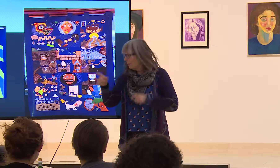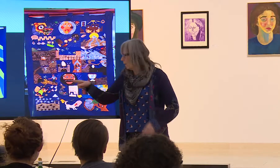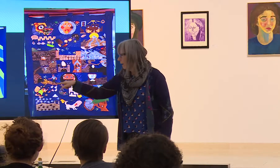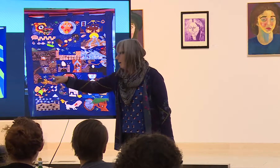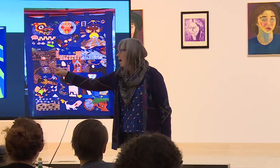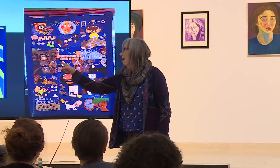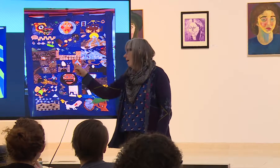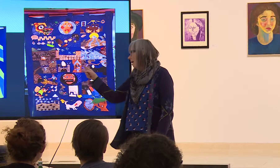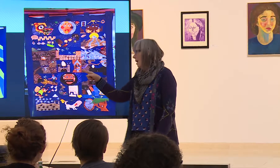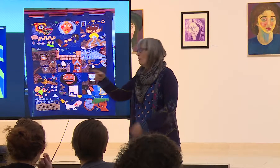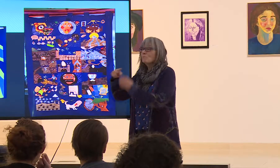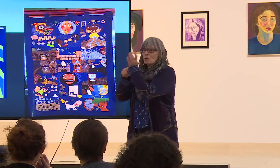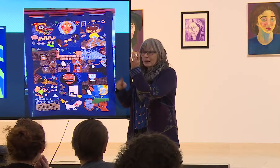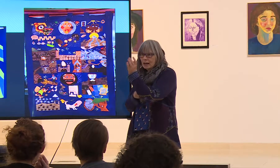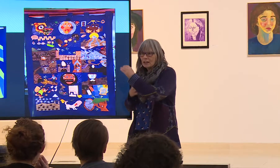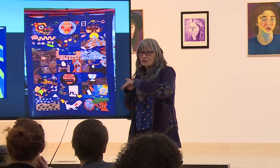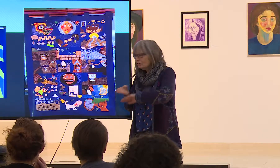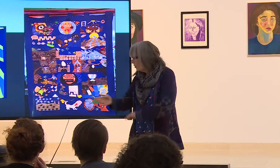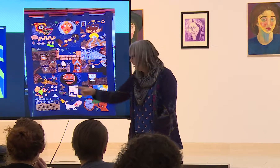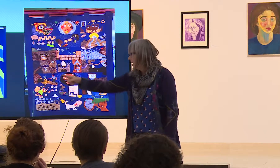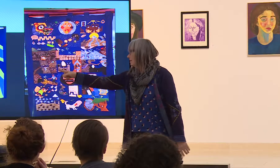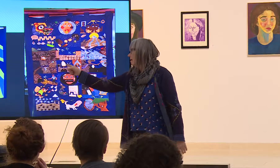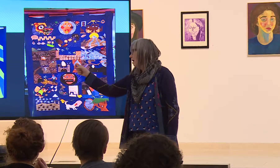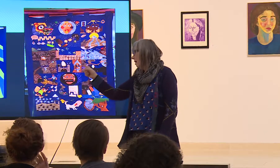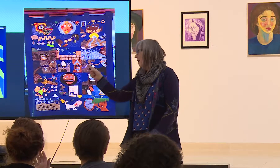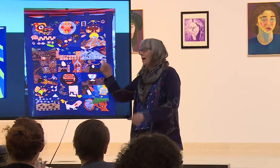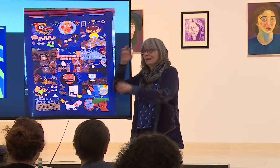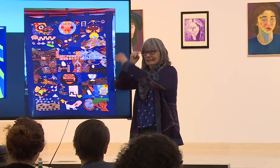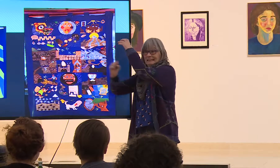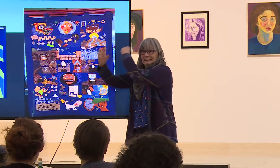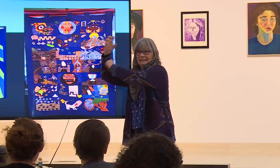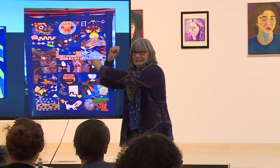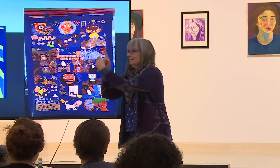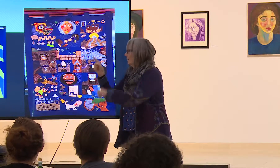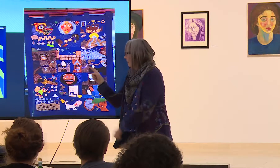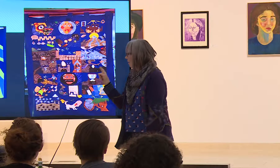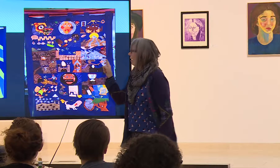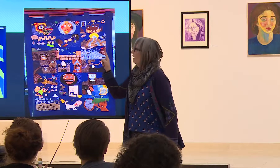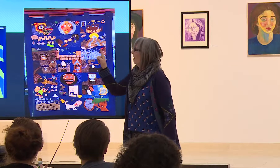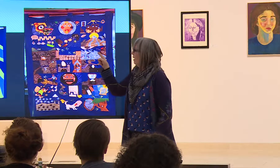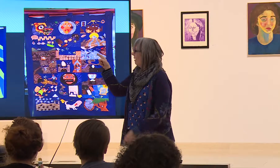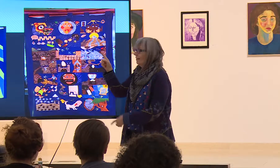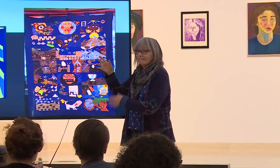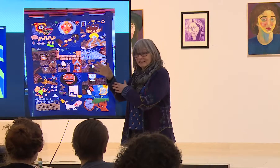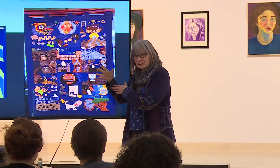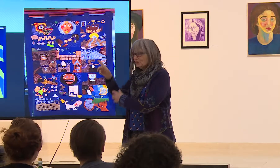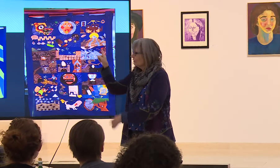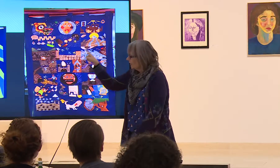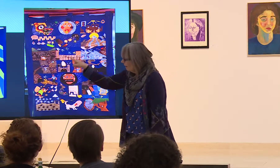You can see the zipper on the mouth, representing oralism and being taught to speak.